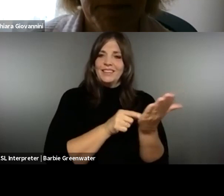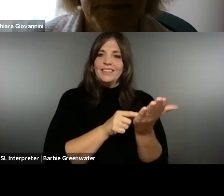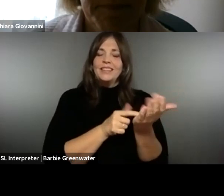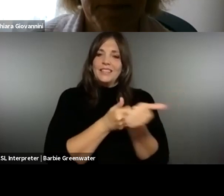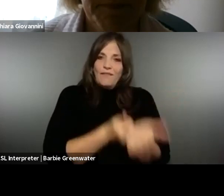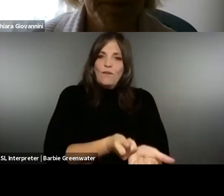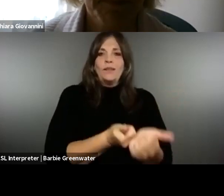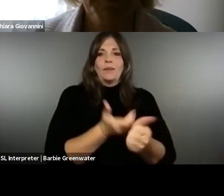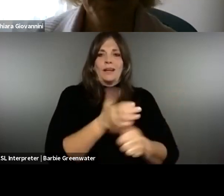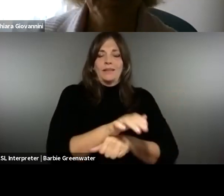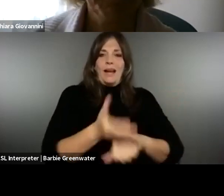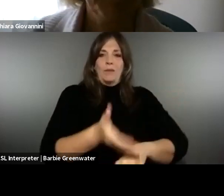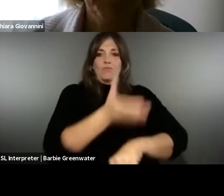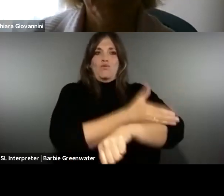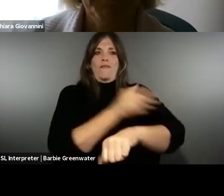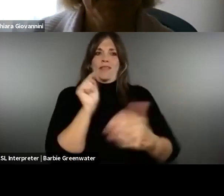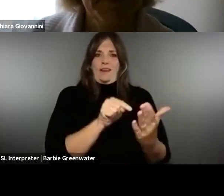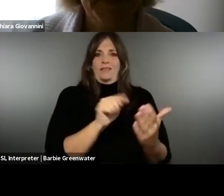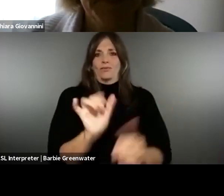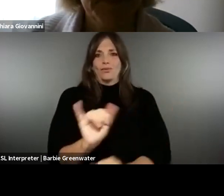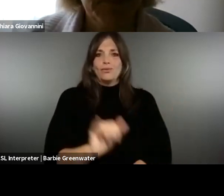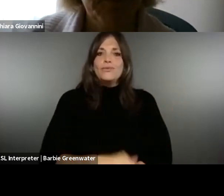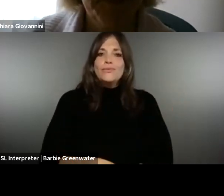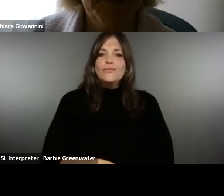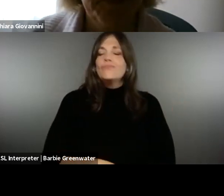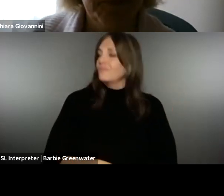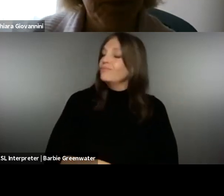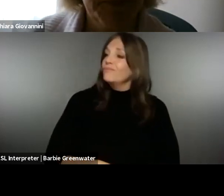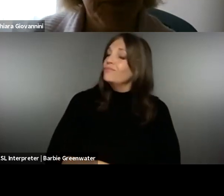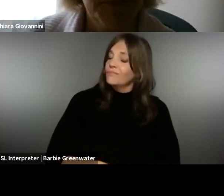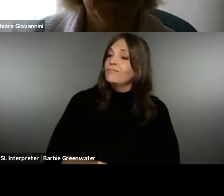platform for being part of the enforcement of the legislation and